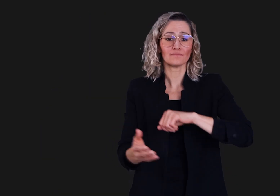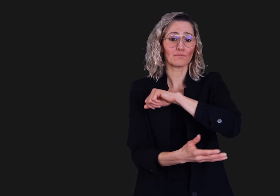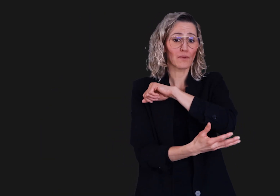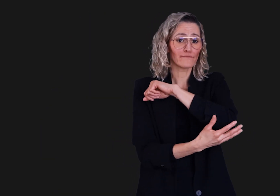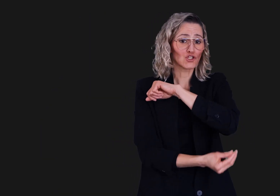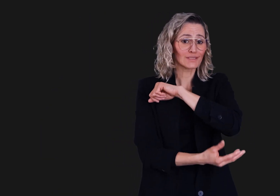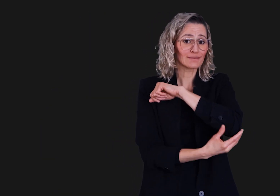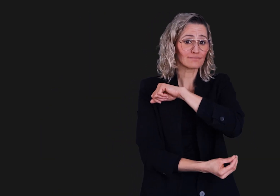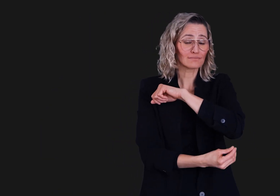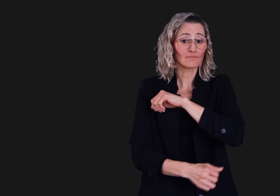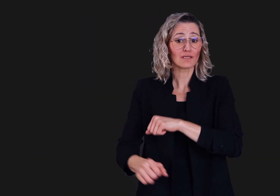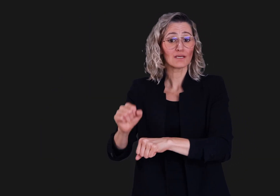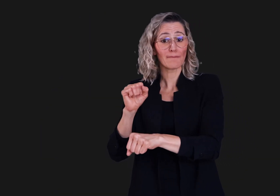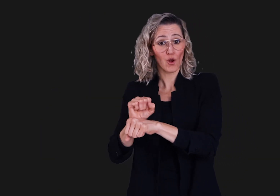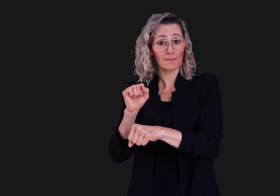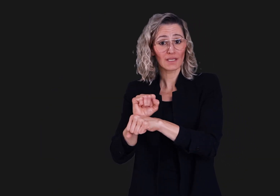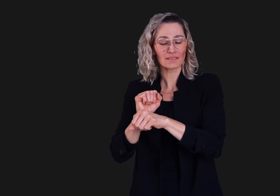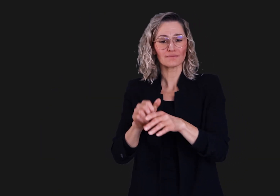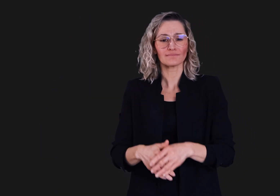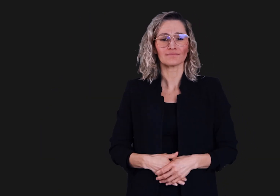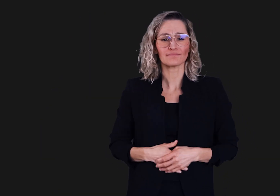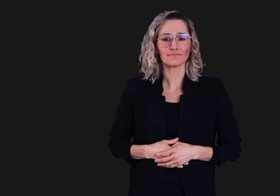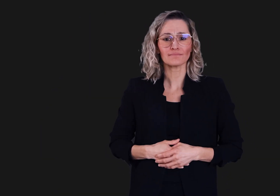Poverty and employment